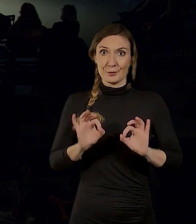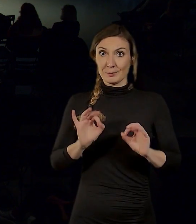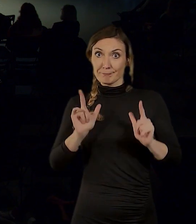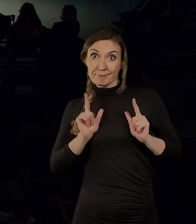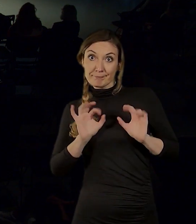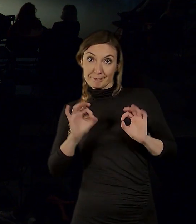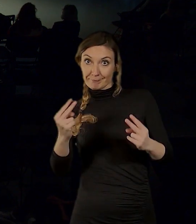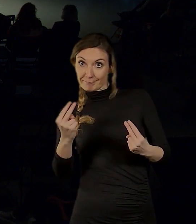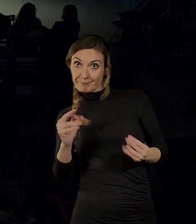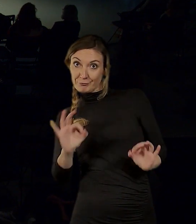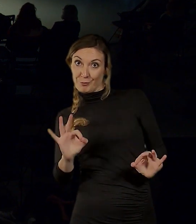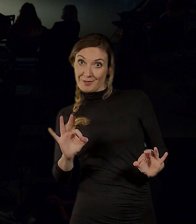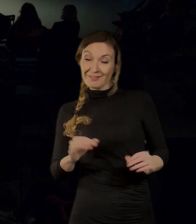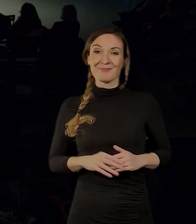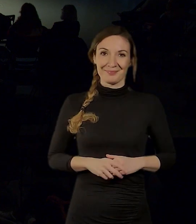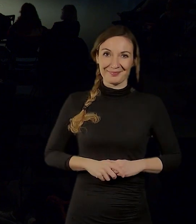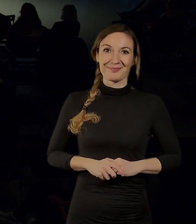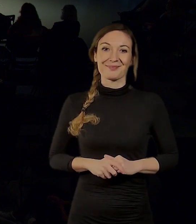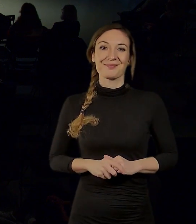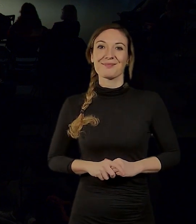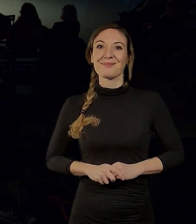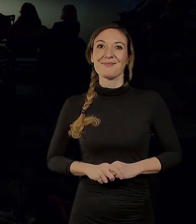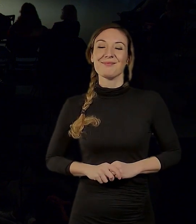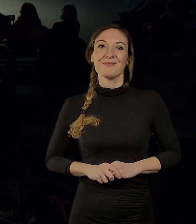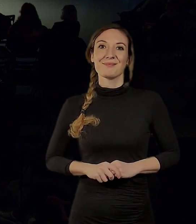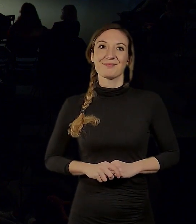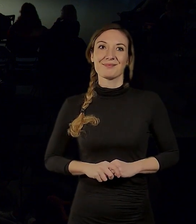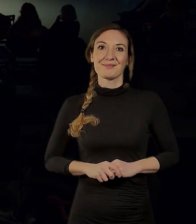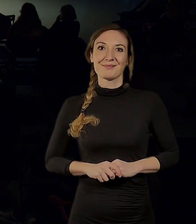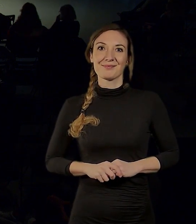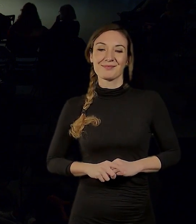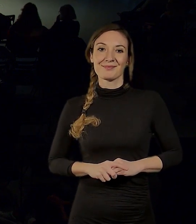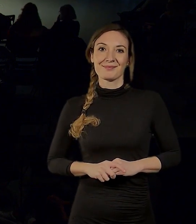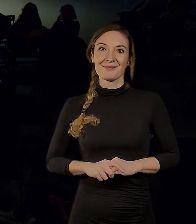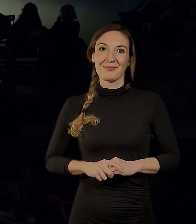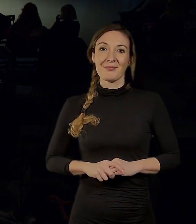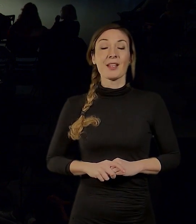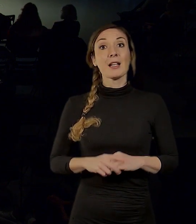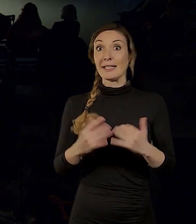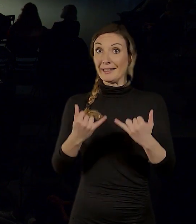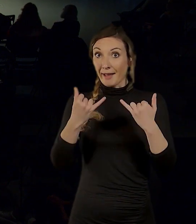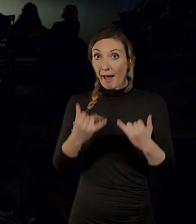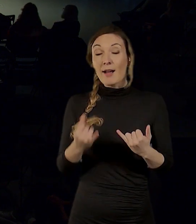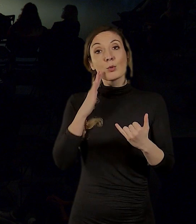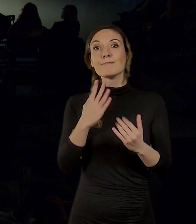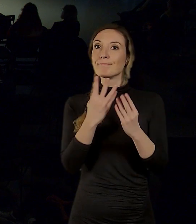We won an architectural competition in 2016, I think. So it really takes time.